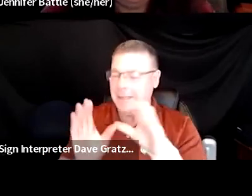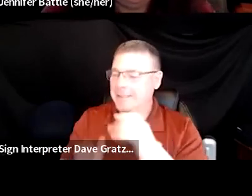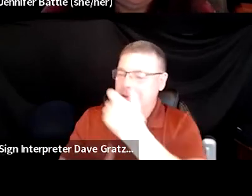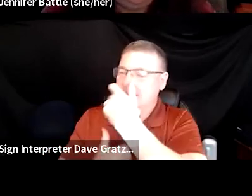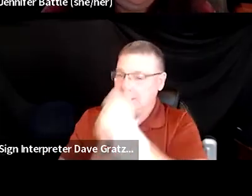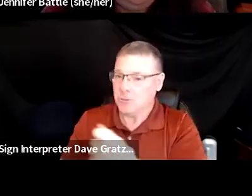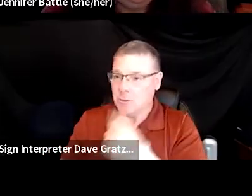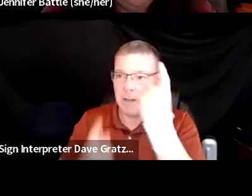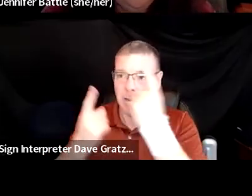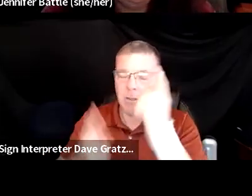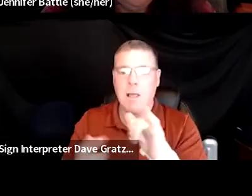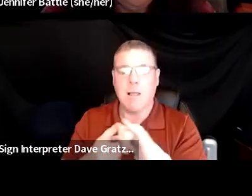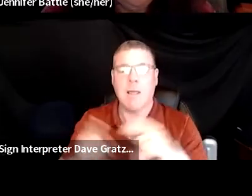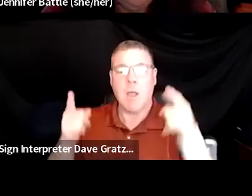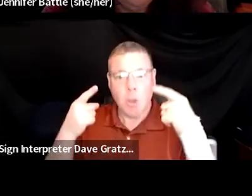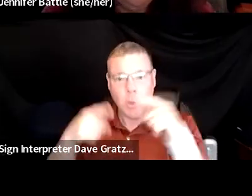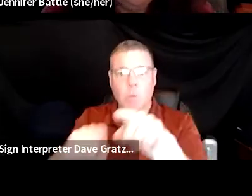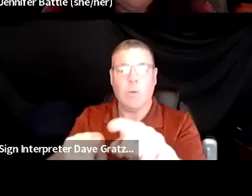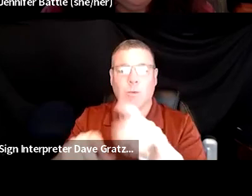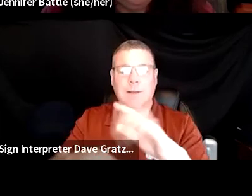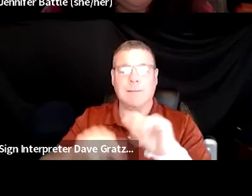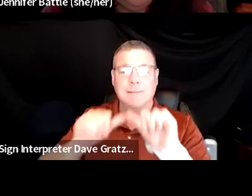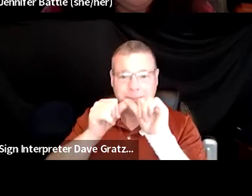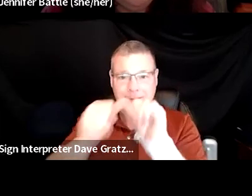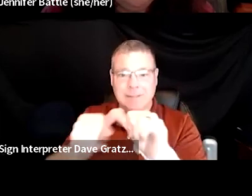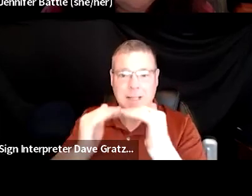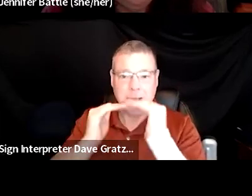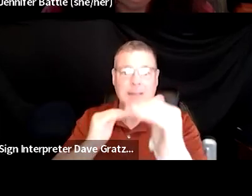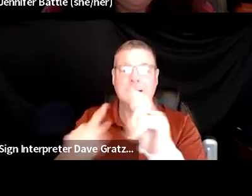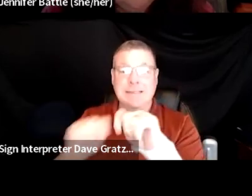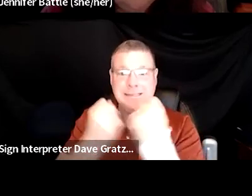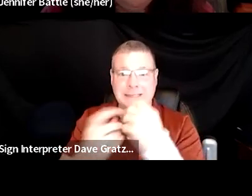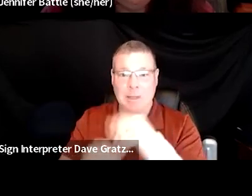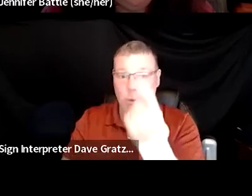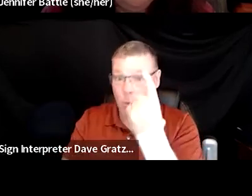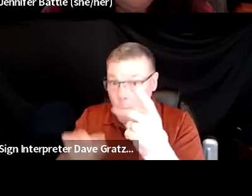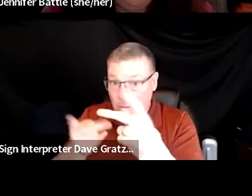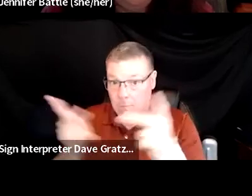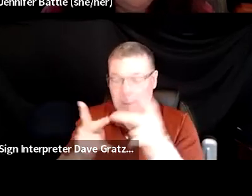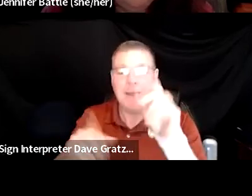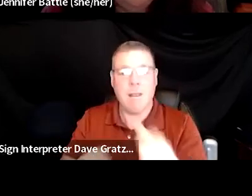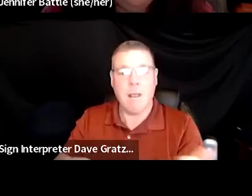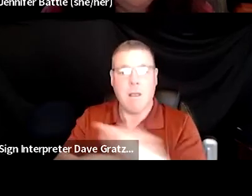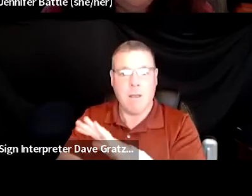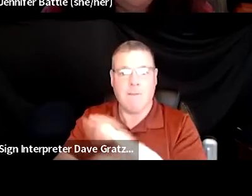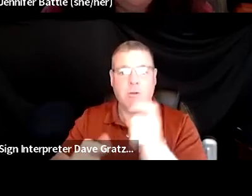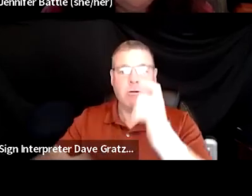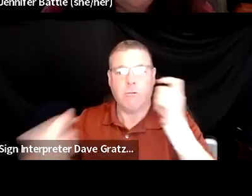such as co-locating crisis stabilization and mobile crisis teams in one place, so they can cover a large rural area.